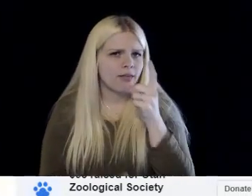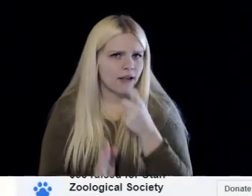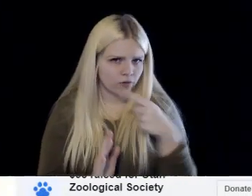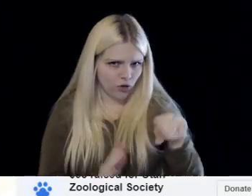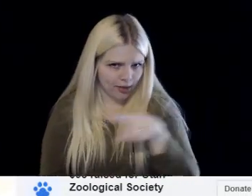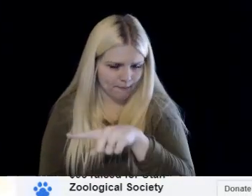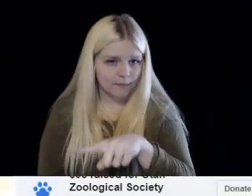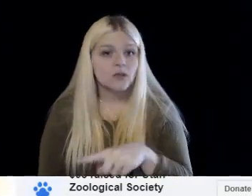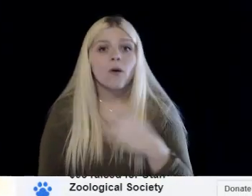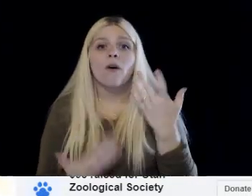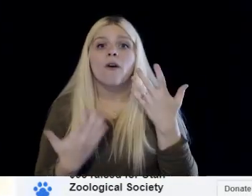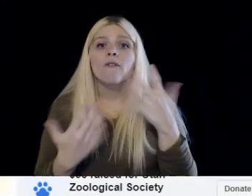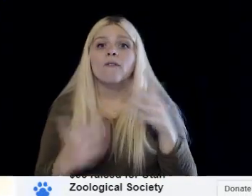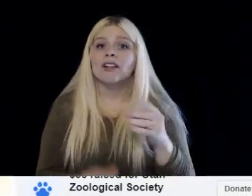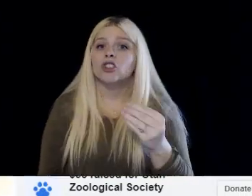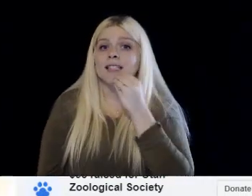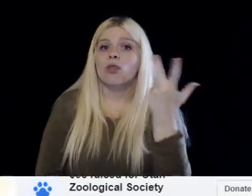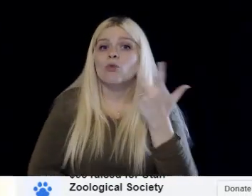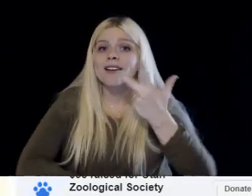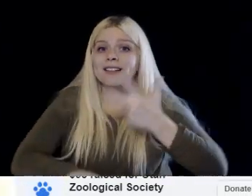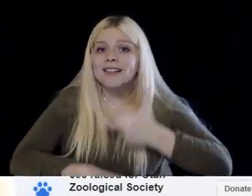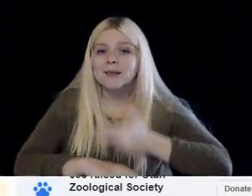three times a day. We have just changed the hours.